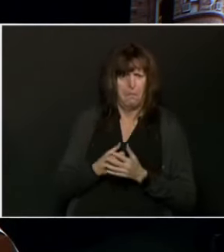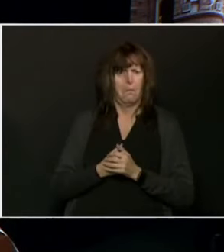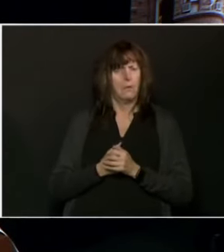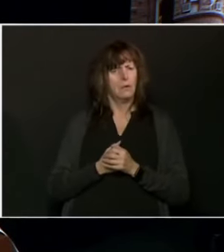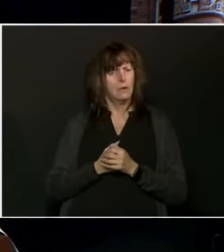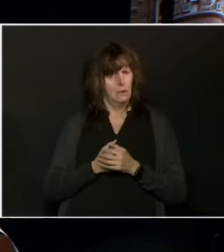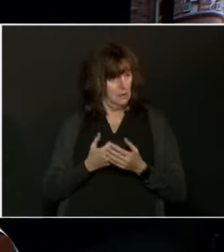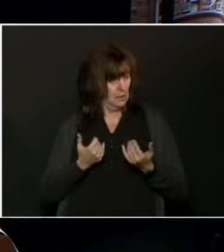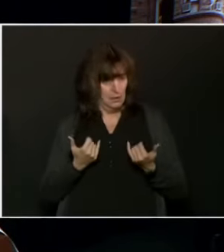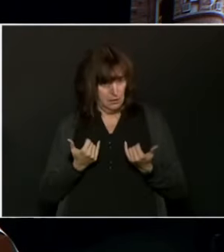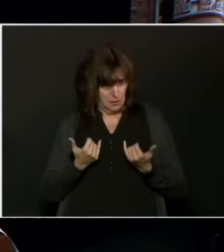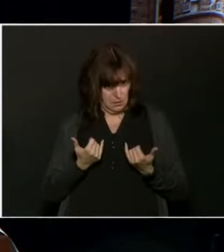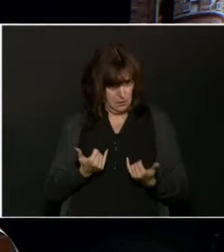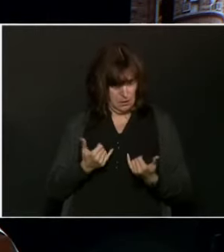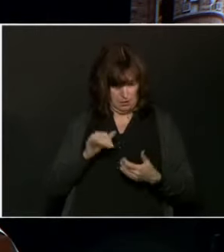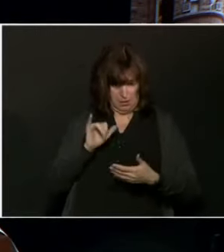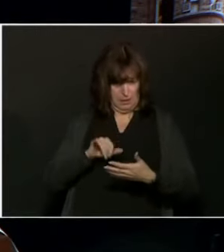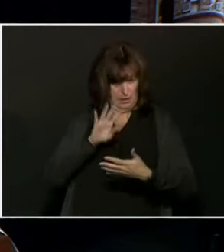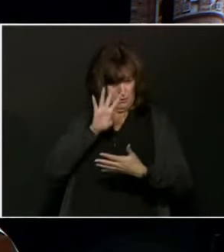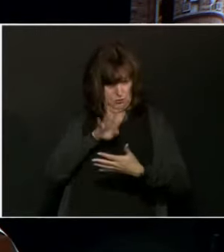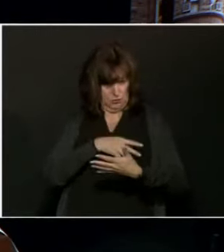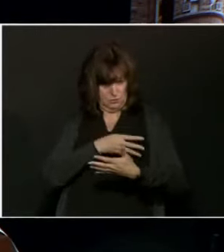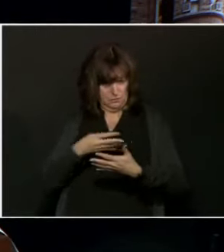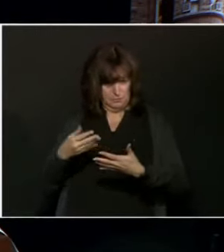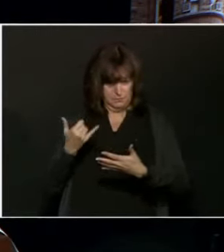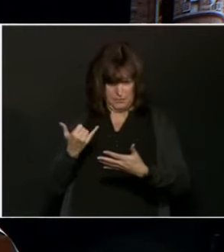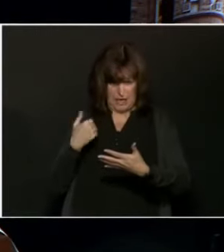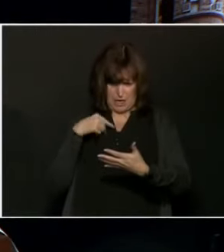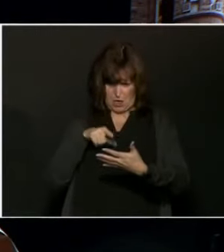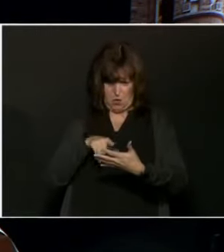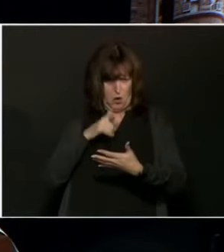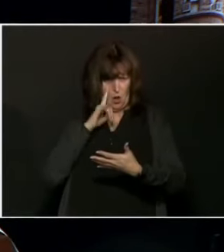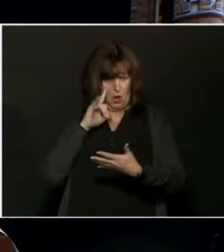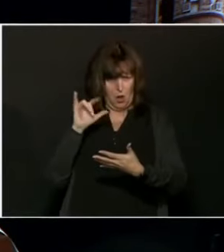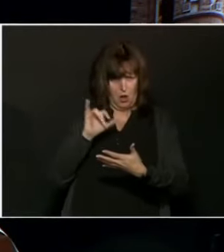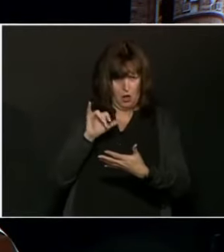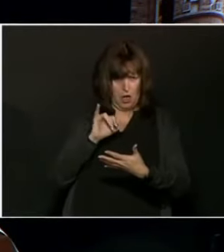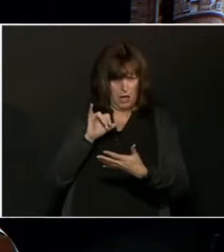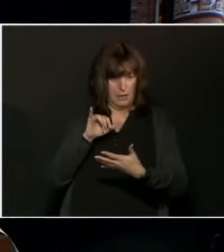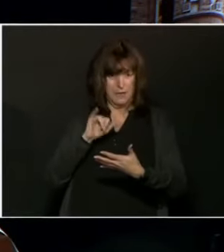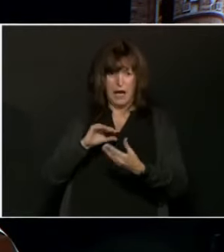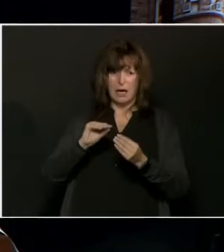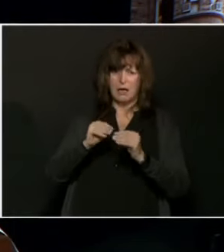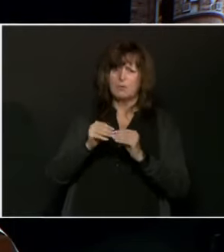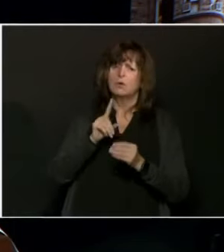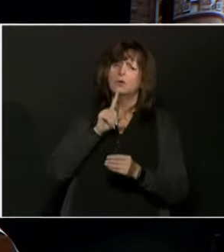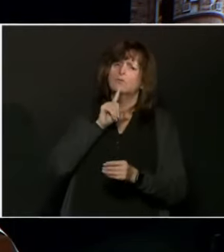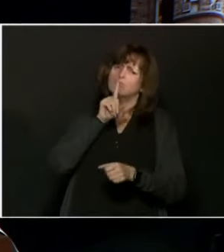TO THAT. HOW WOULD YOU DESCRIBE TO